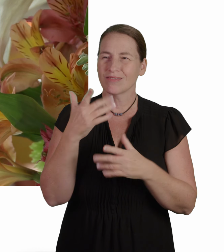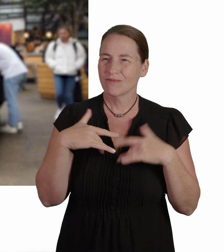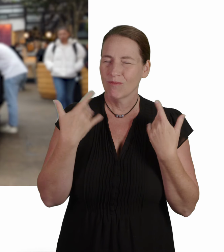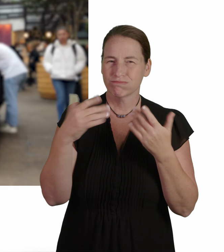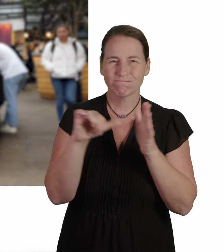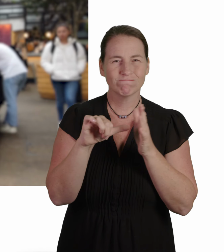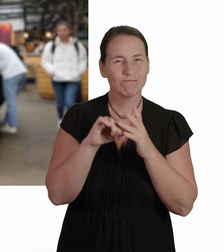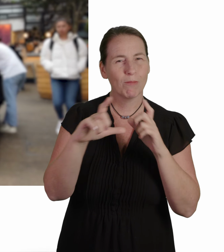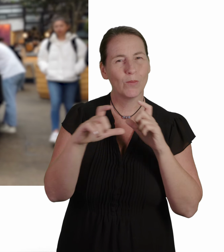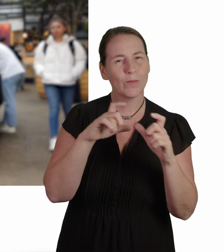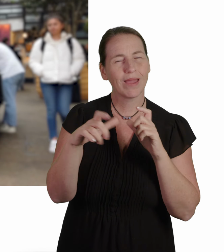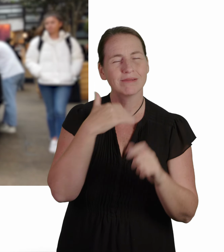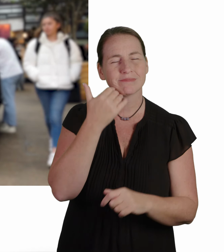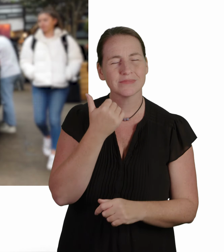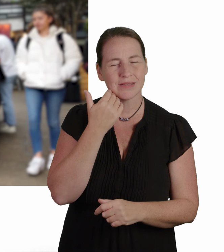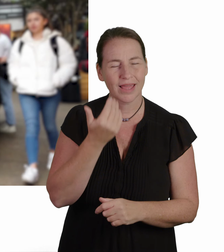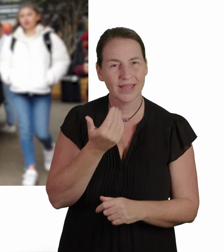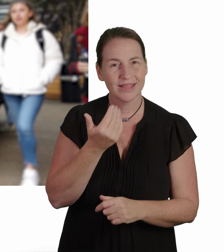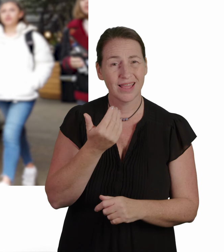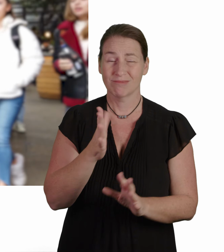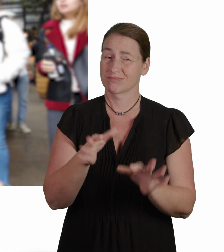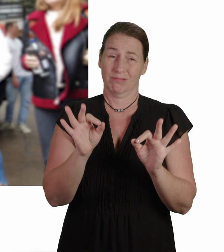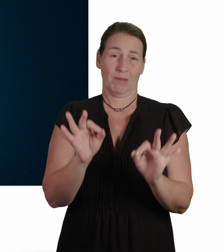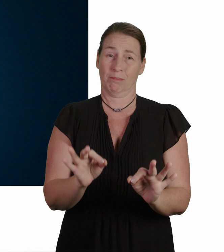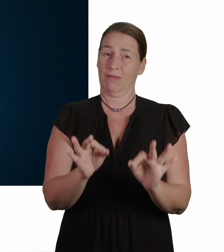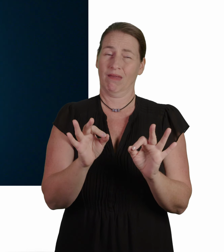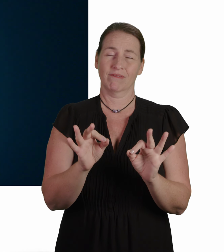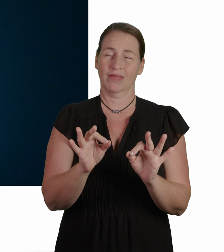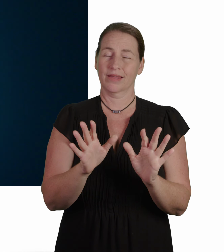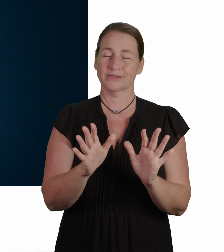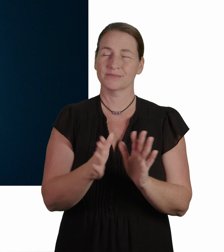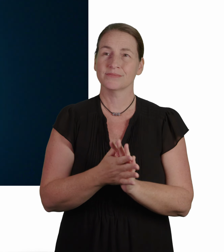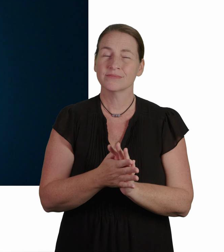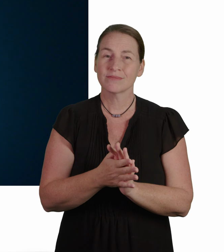to communicate in everyday life. It's not a perfect solution